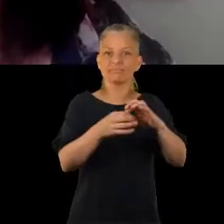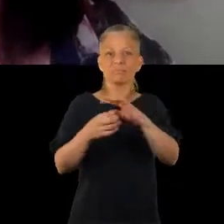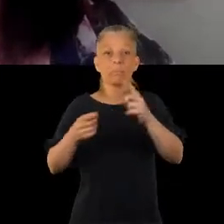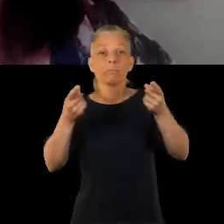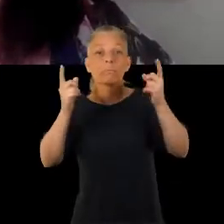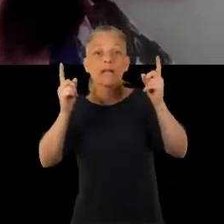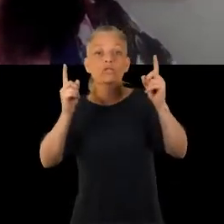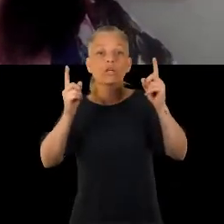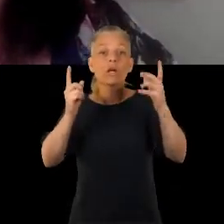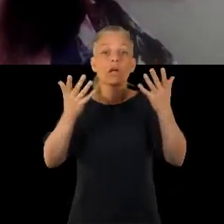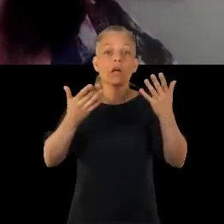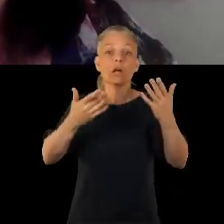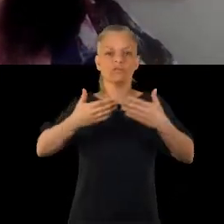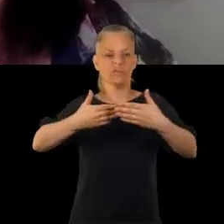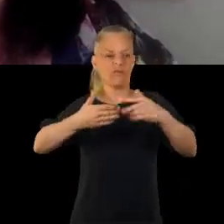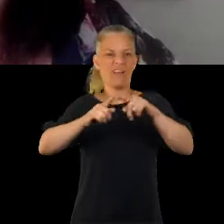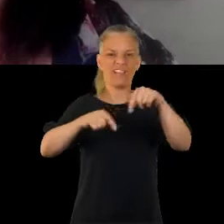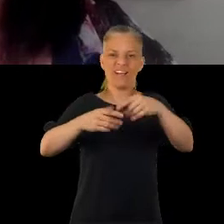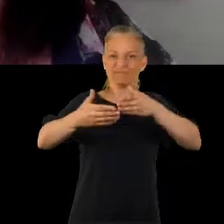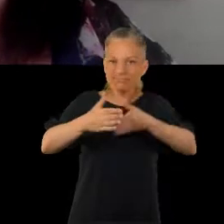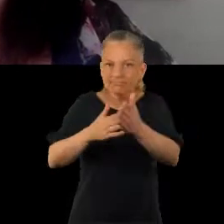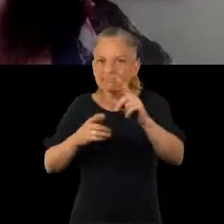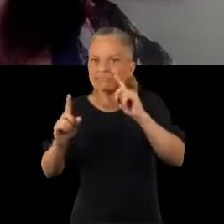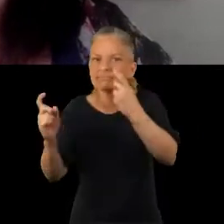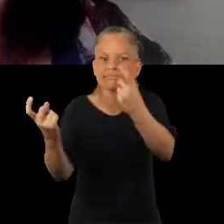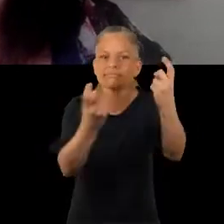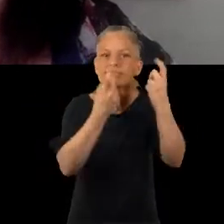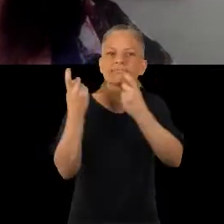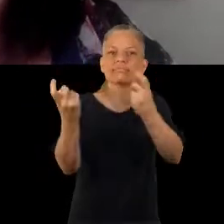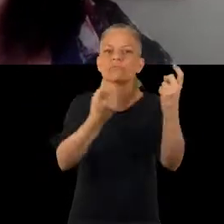don’t reinvent the wheel, use what you’ve already got. So if you’ve got a staff structure already,